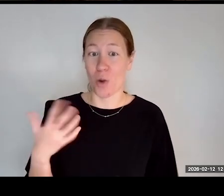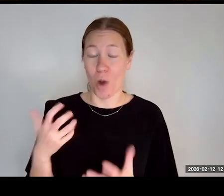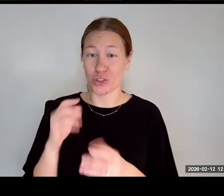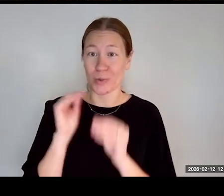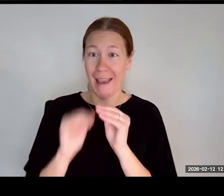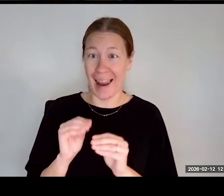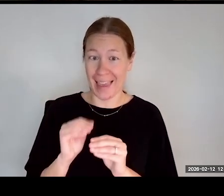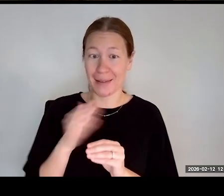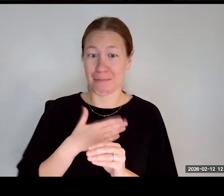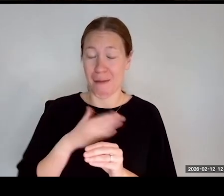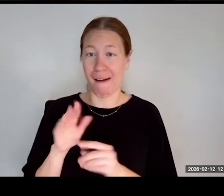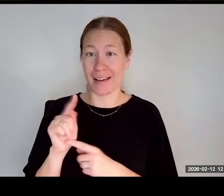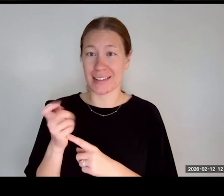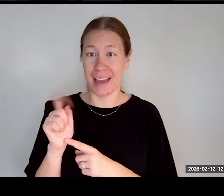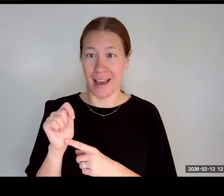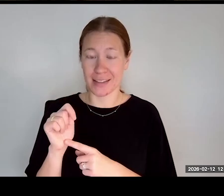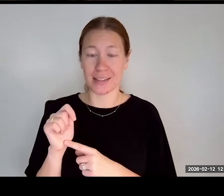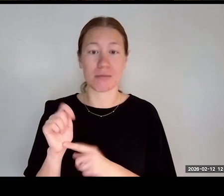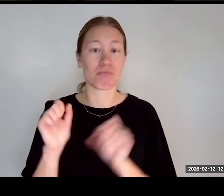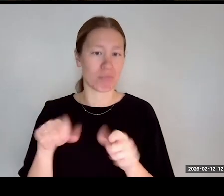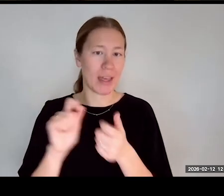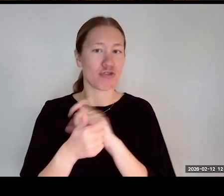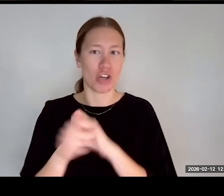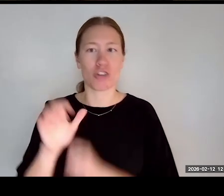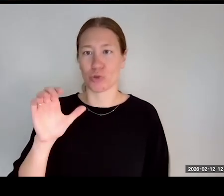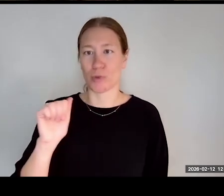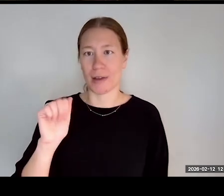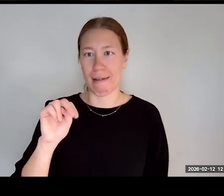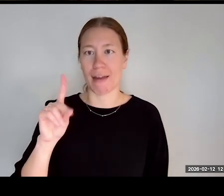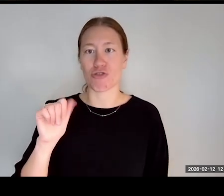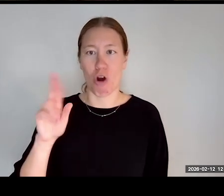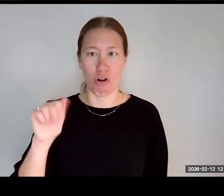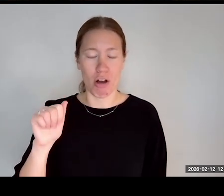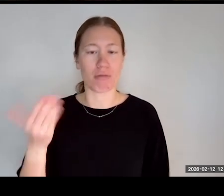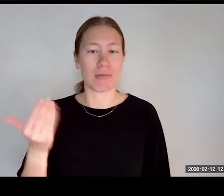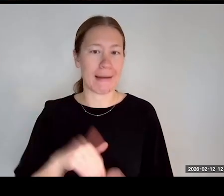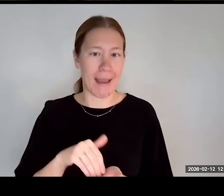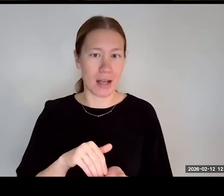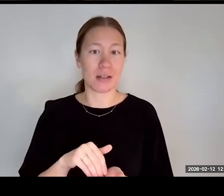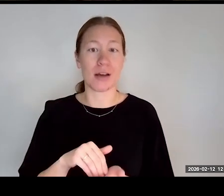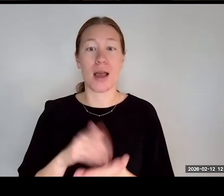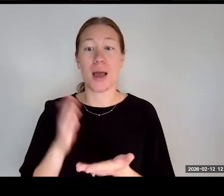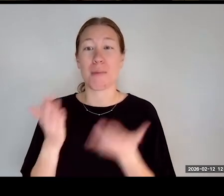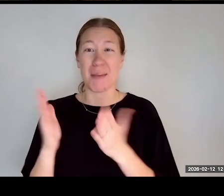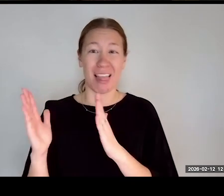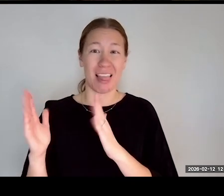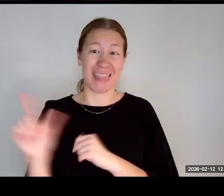so maybe I wanna do Candara for my body text too, I might wanna left align this under paragraph.